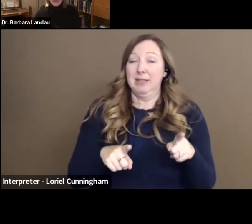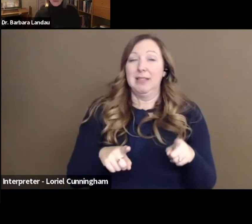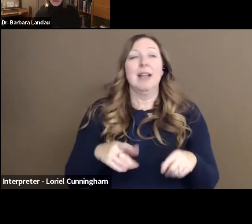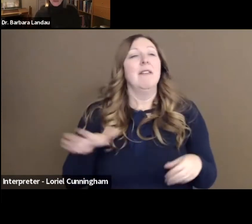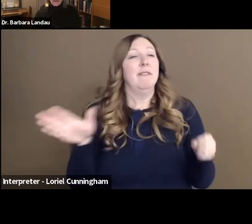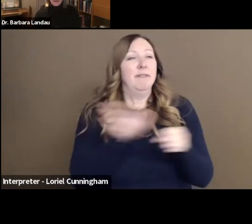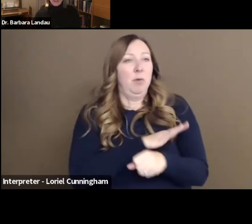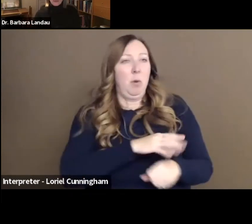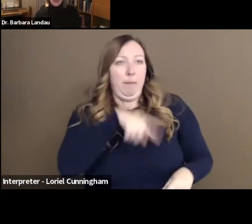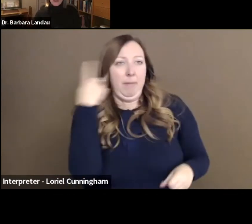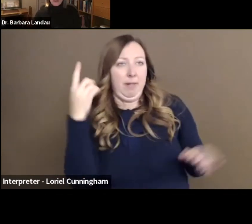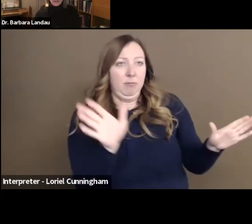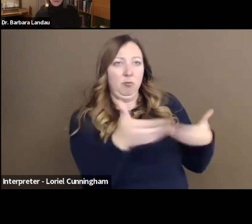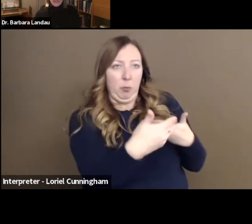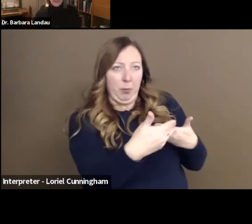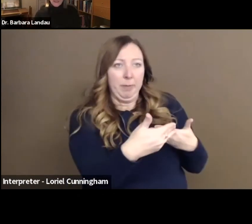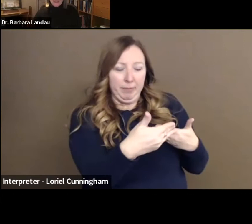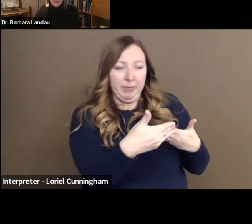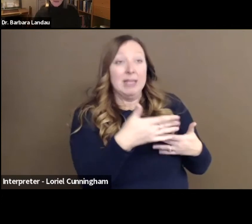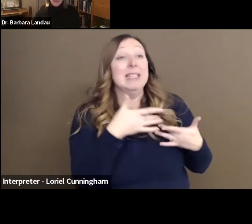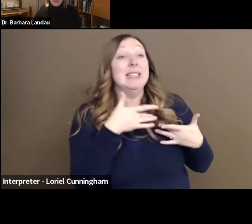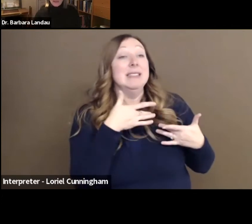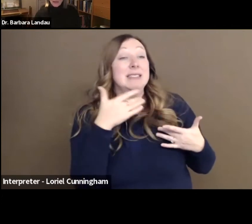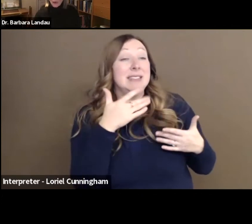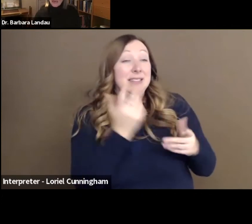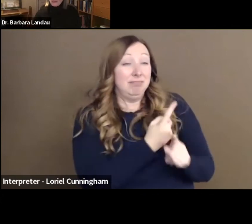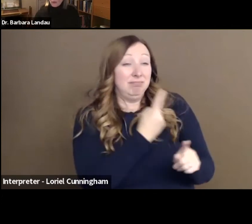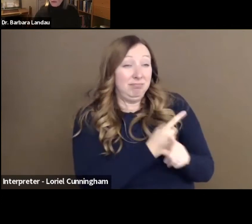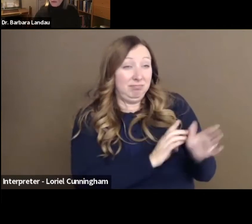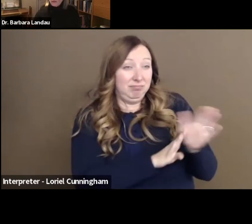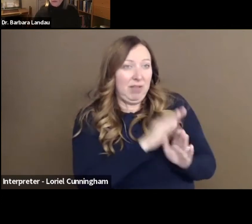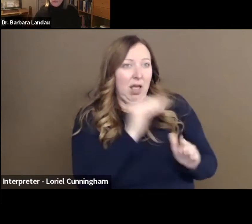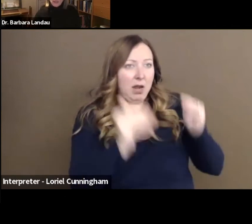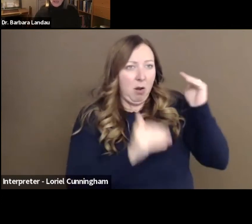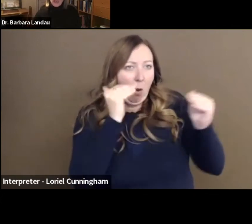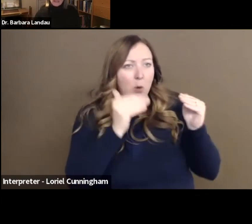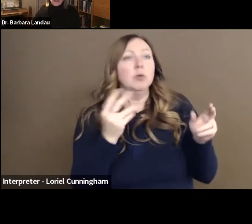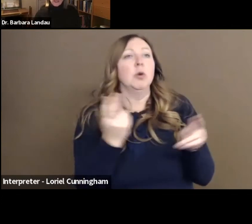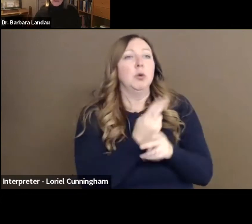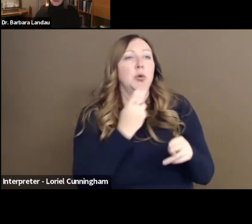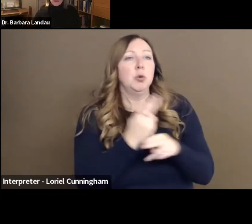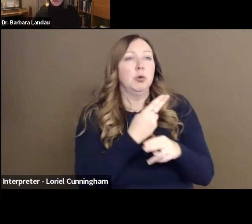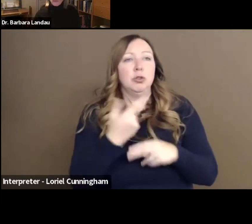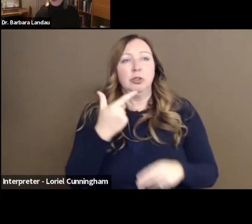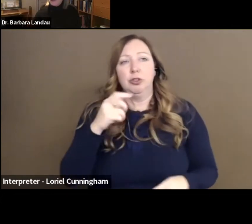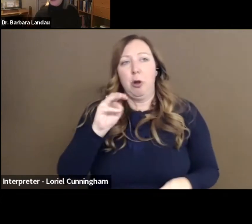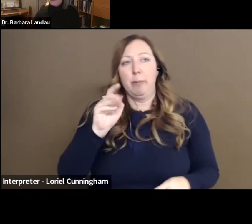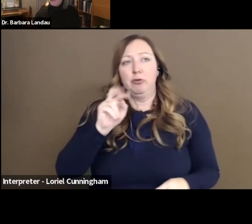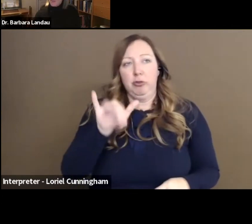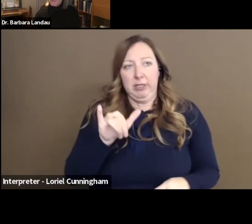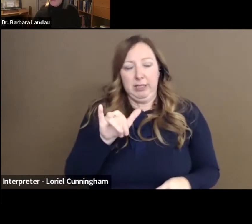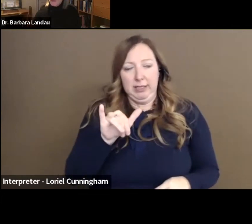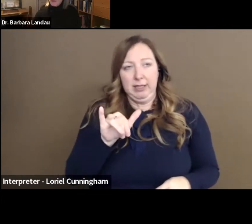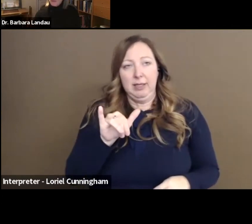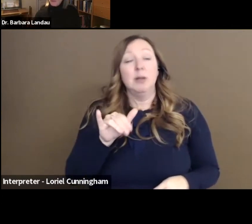geometry so you can see that their responses are split between the correct corner